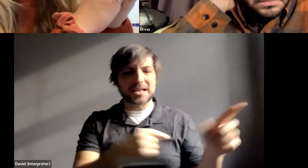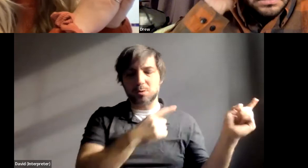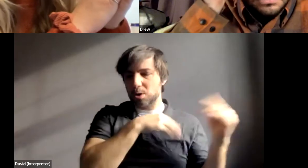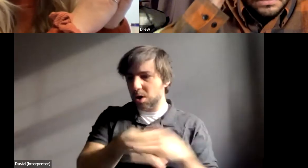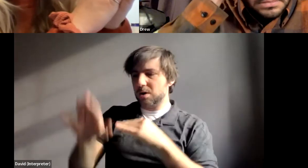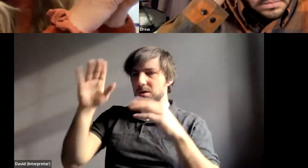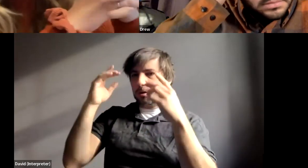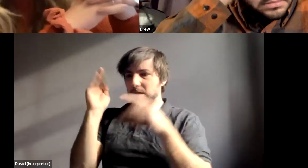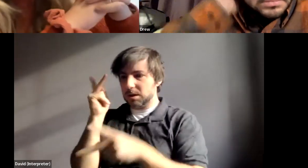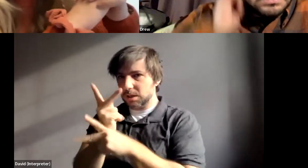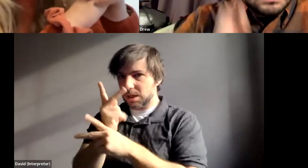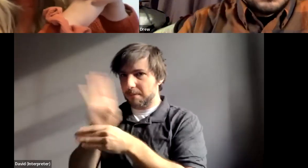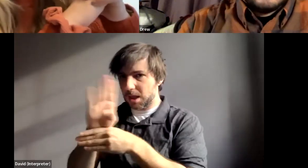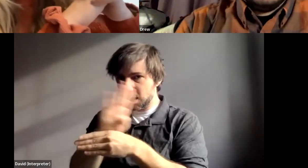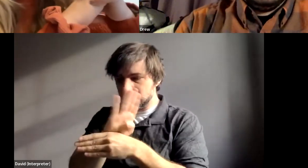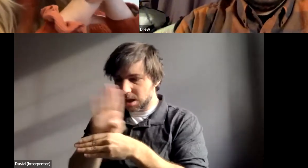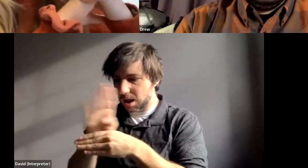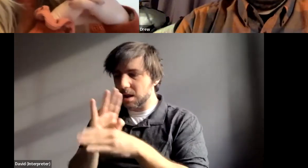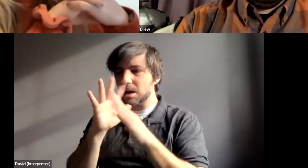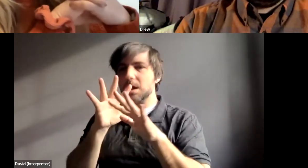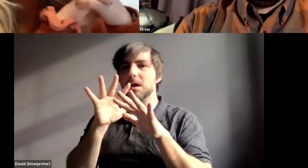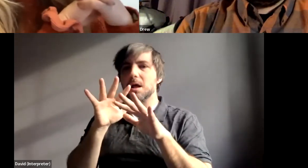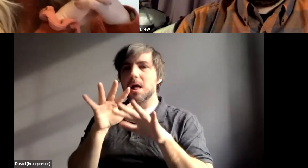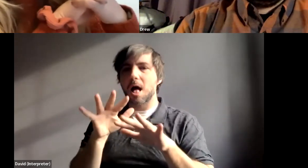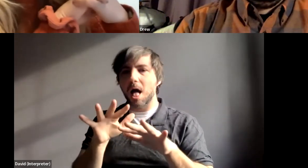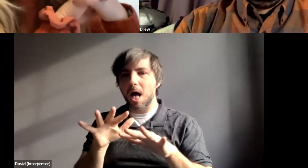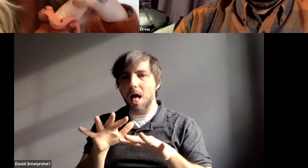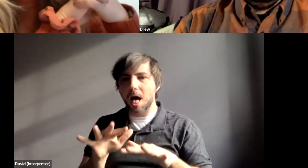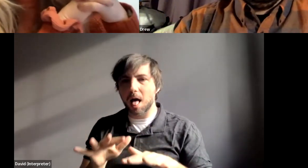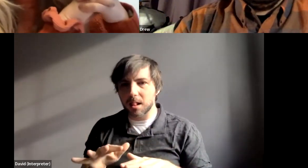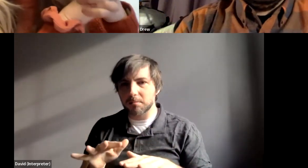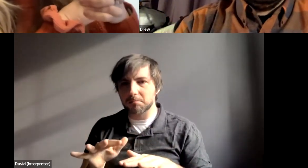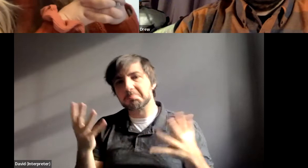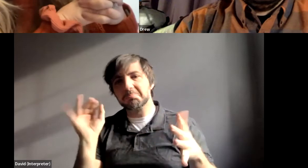a sense of calm. One example of a room for anybody here who has maybe visited